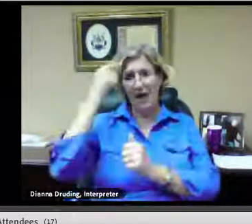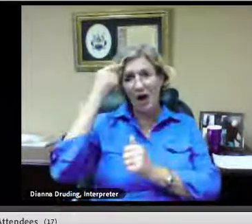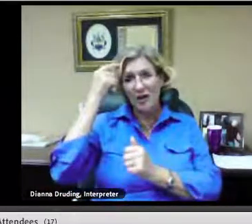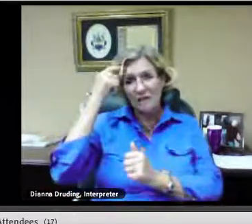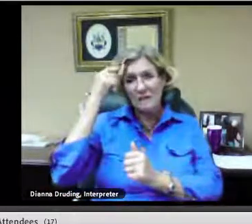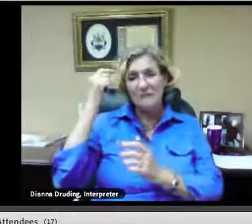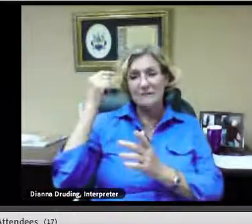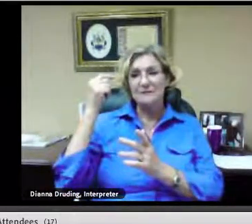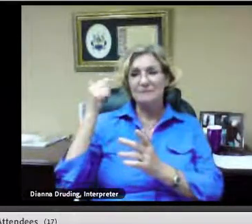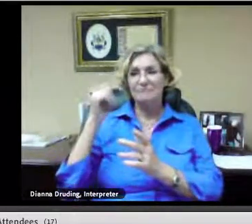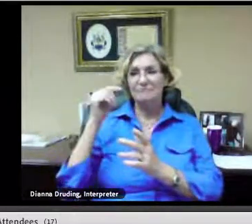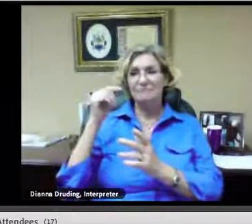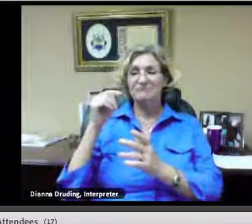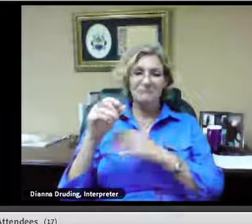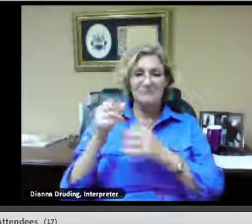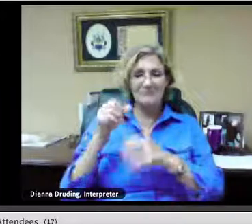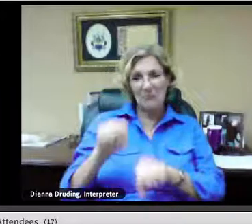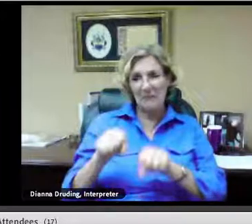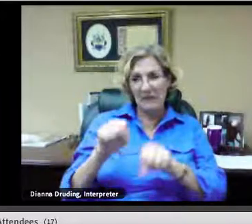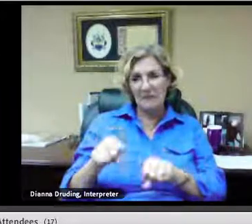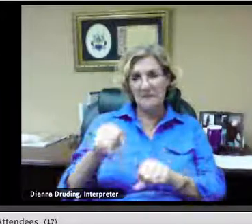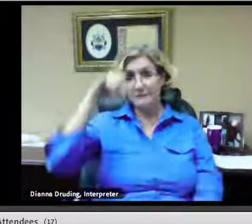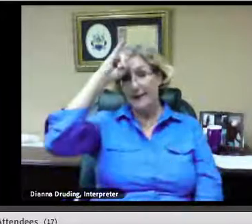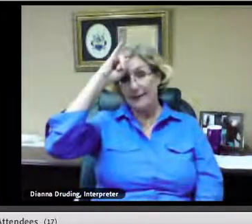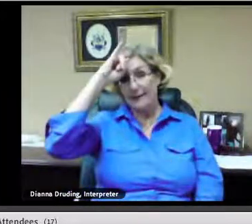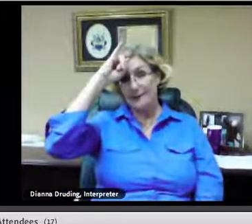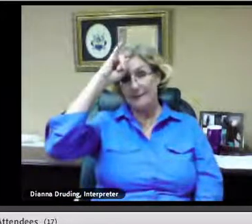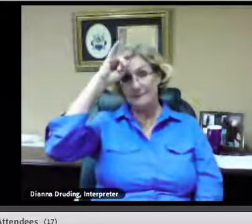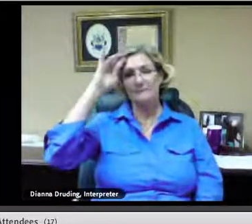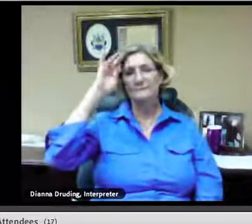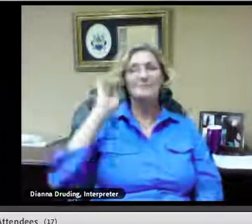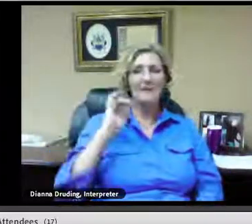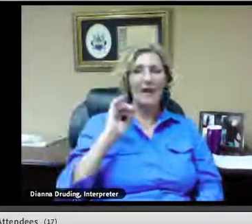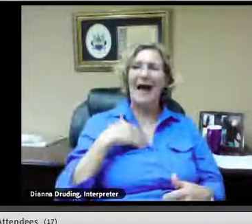That's one that's got to go. Okay. Put the person first. "She uses a wheelchair, mobility chair,"